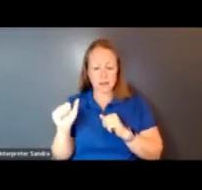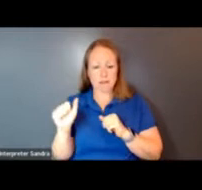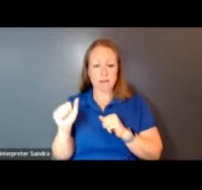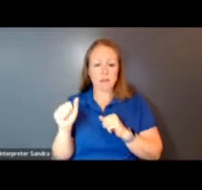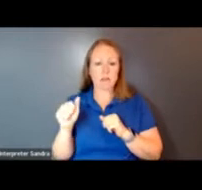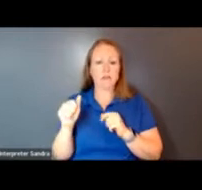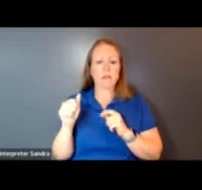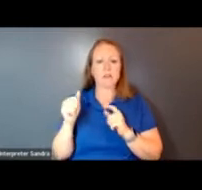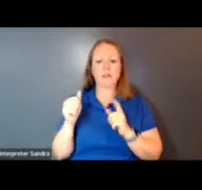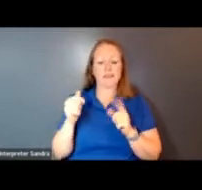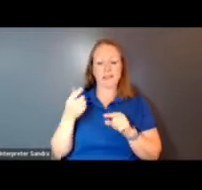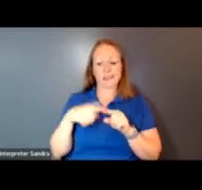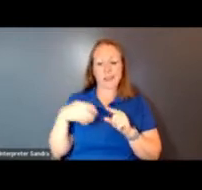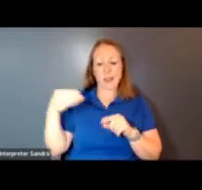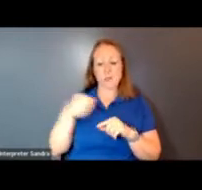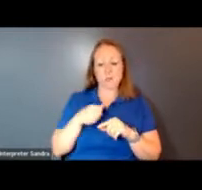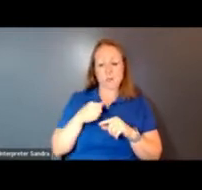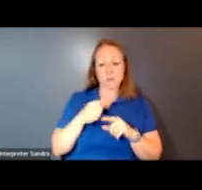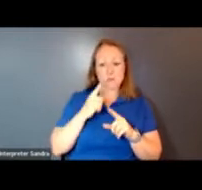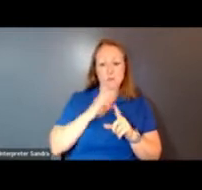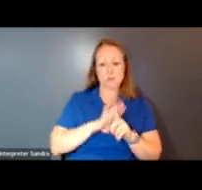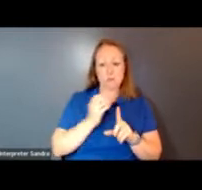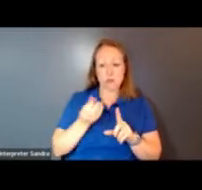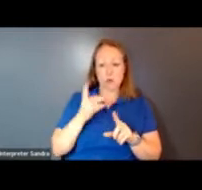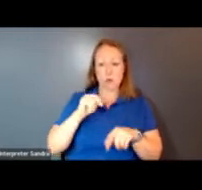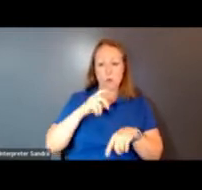they're their own support broker. Just a really different